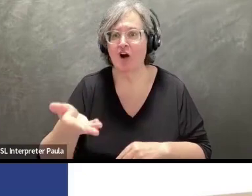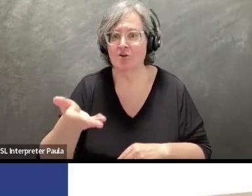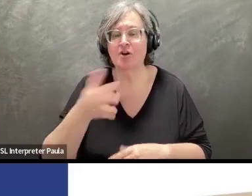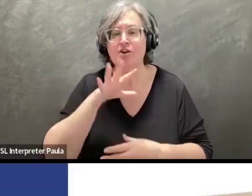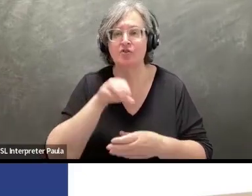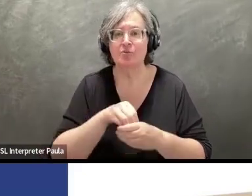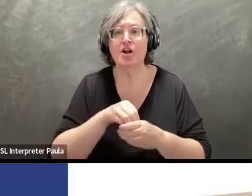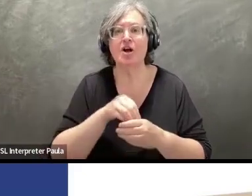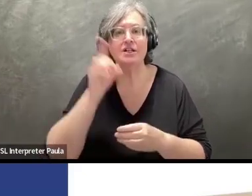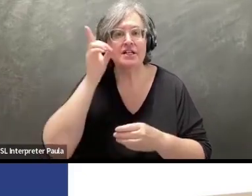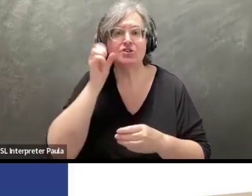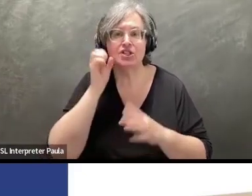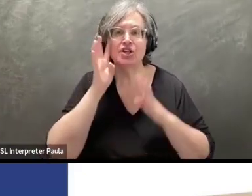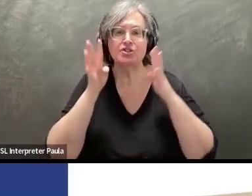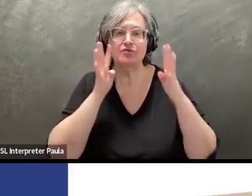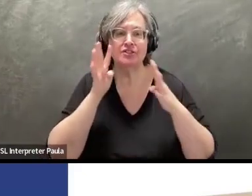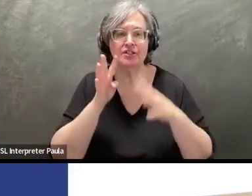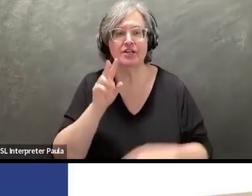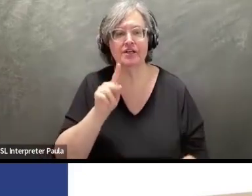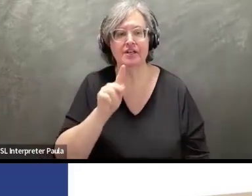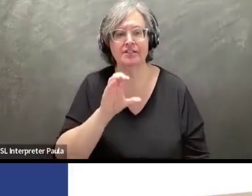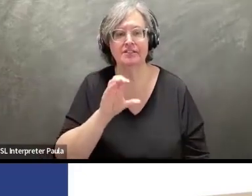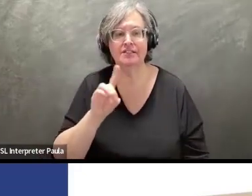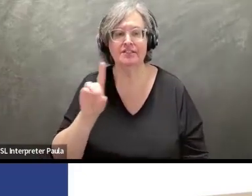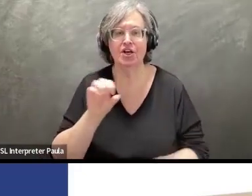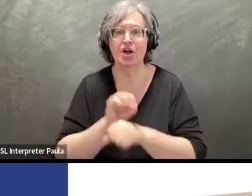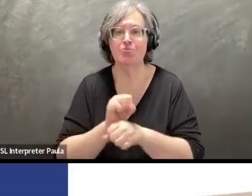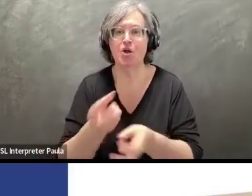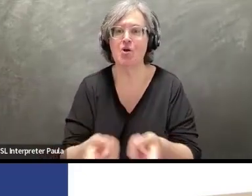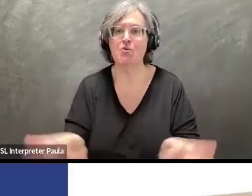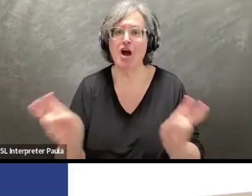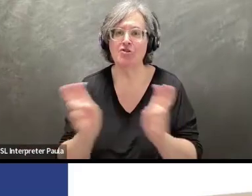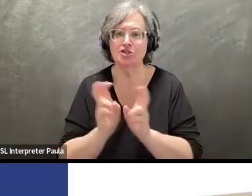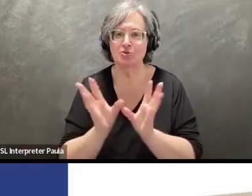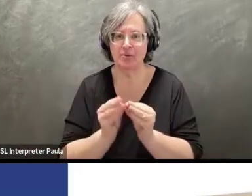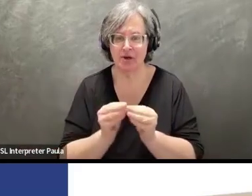innovations in Kcd employment roundtable. That was where I